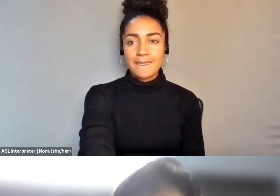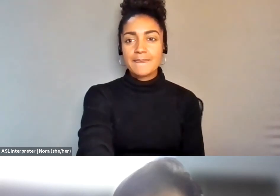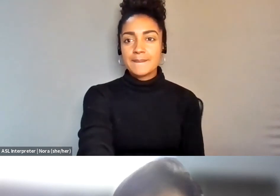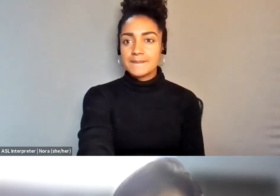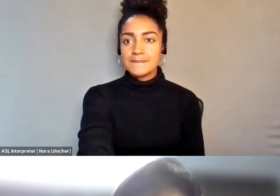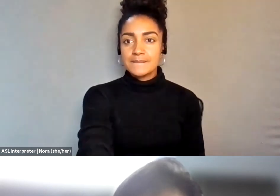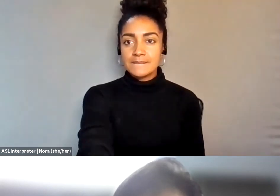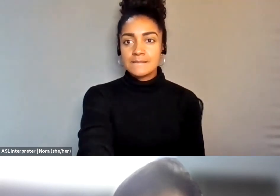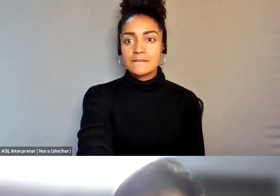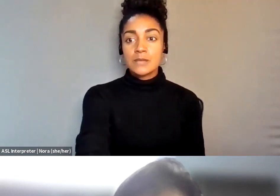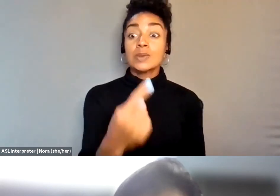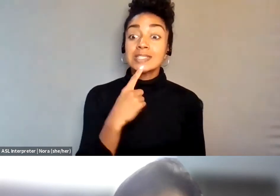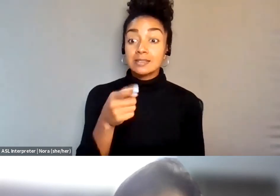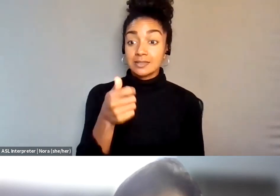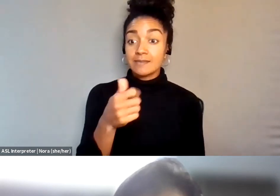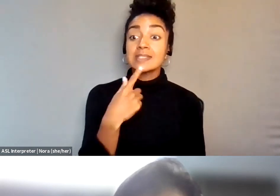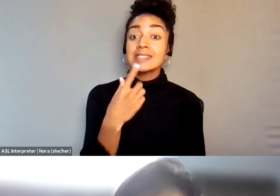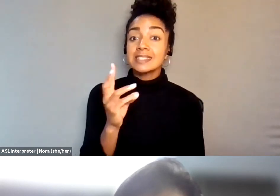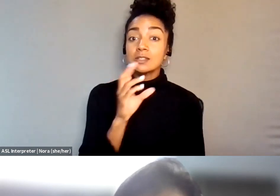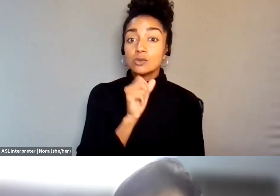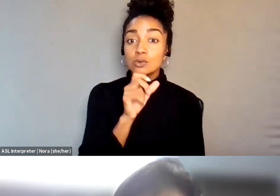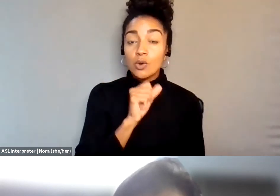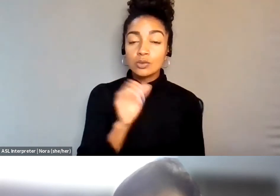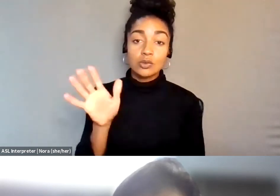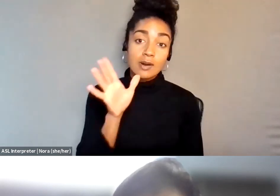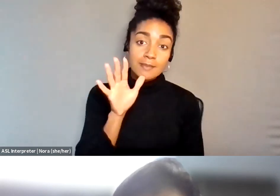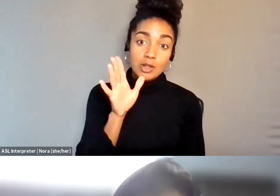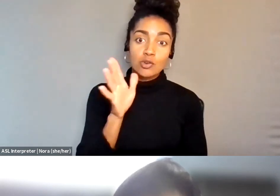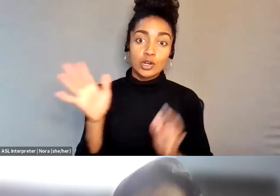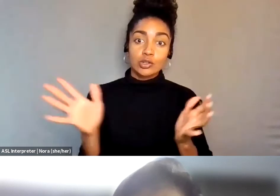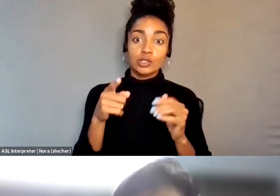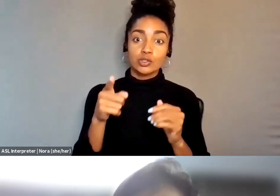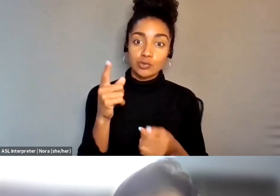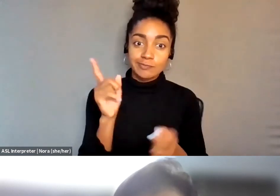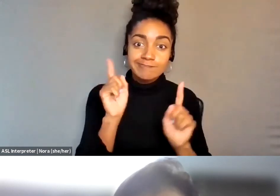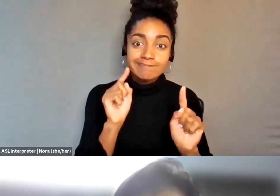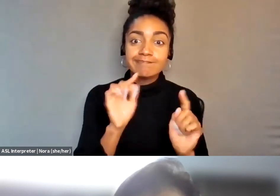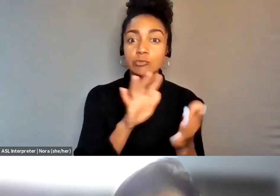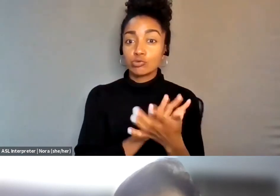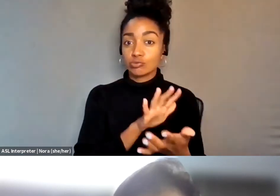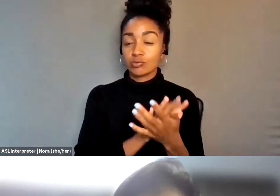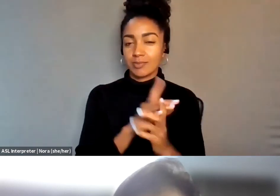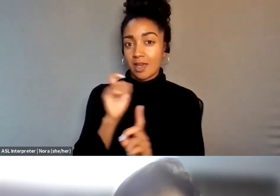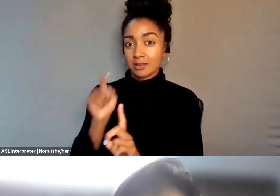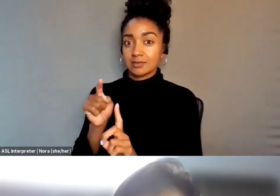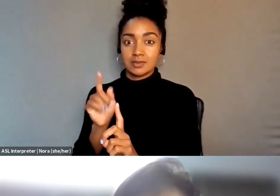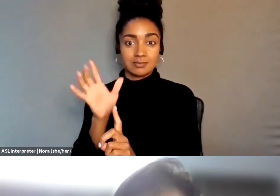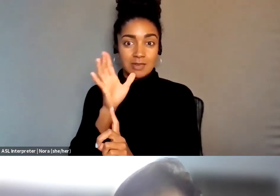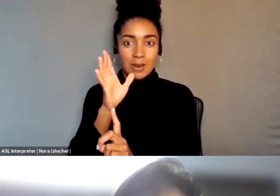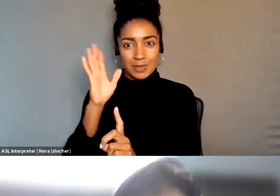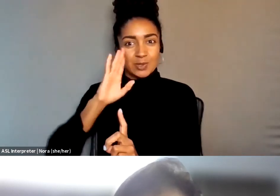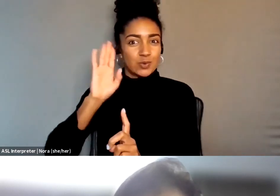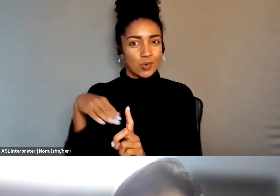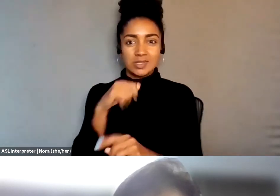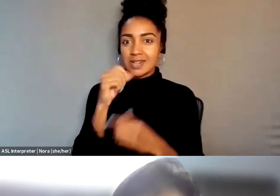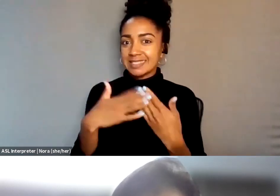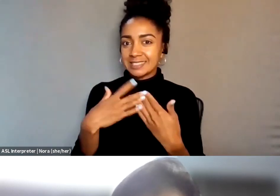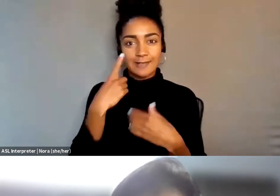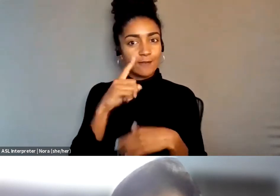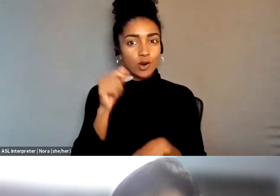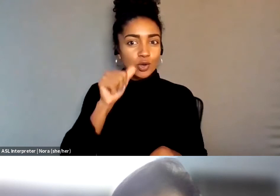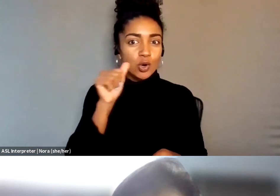because she knows, it is not easy for a girl to pursue an education.